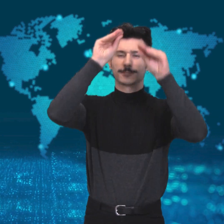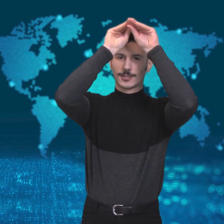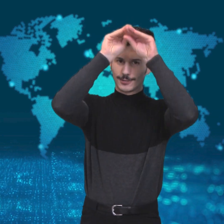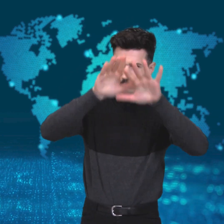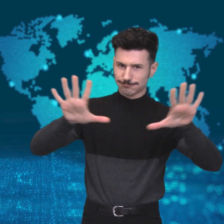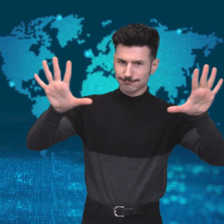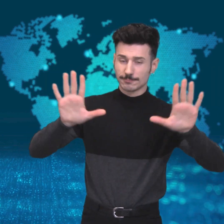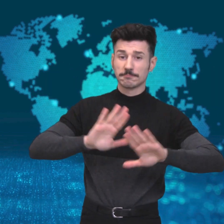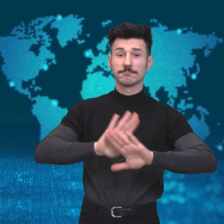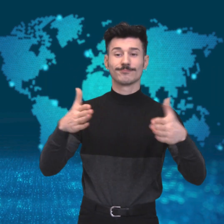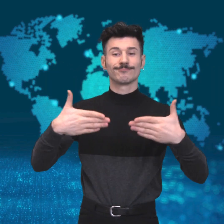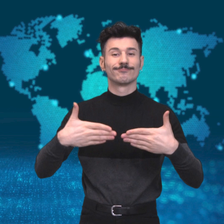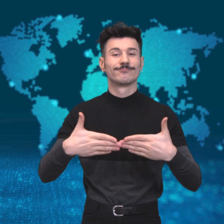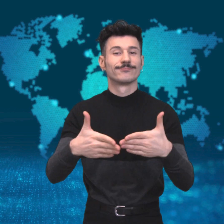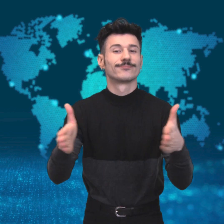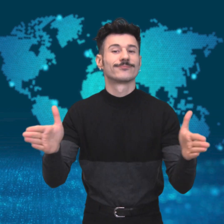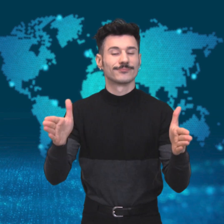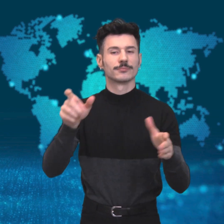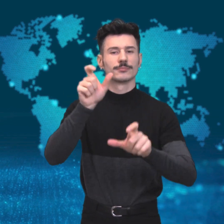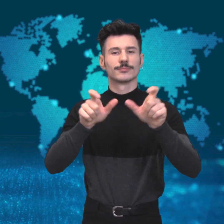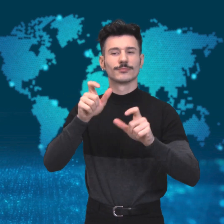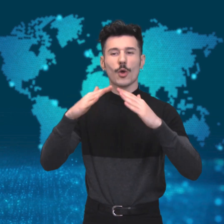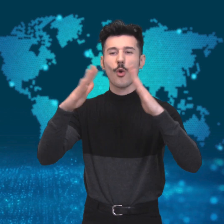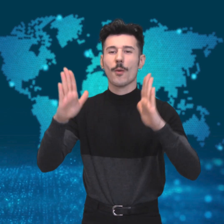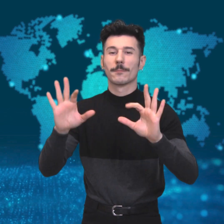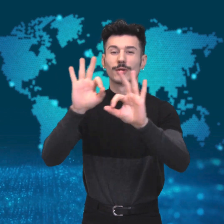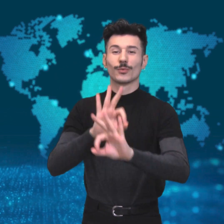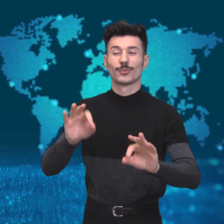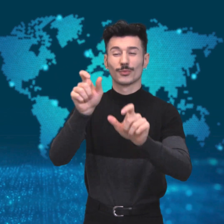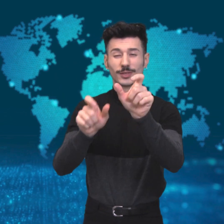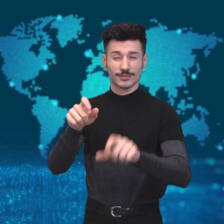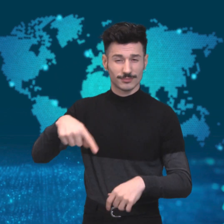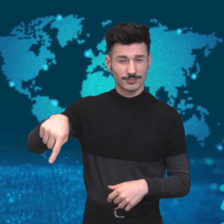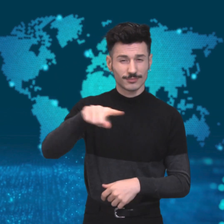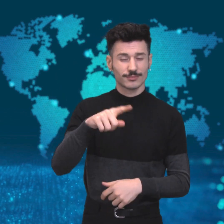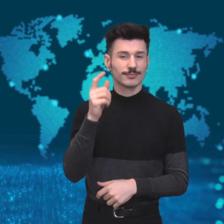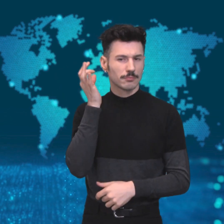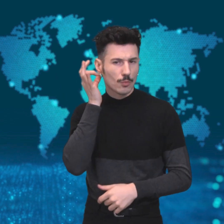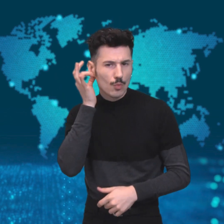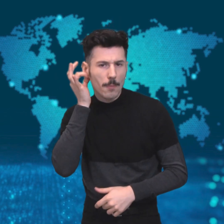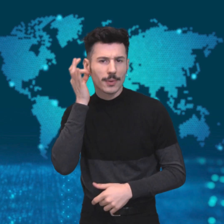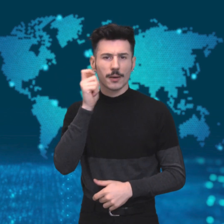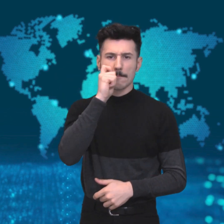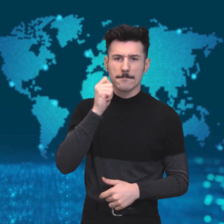Poor,” was blessed by the Pope last week before